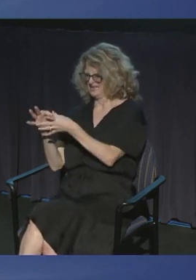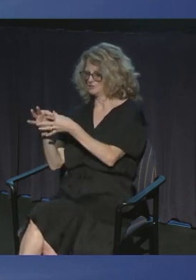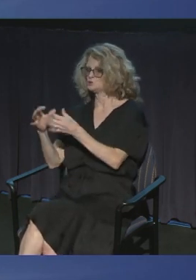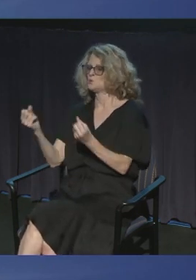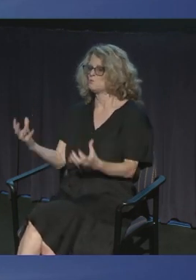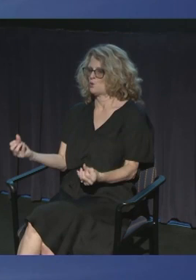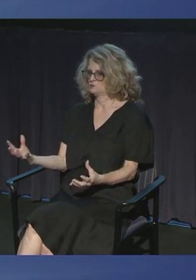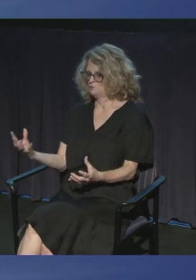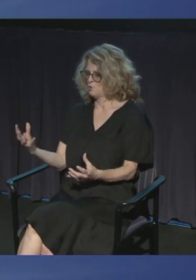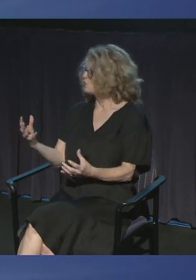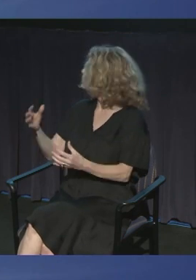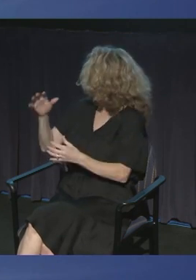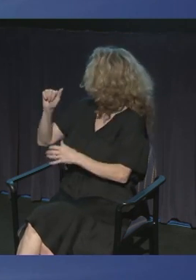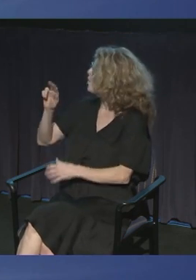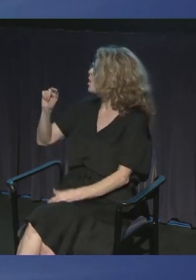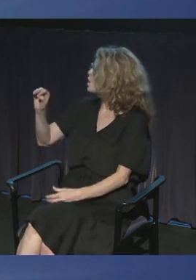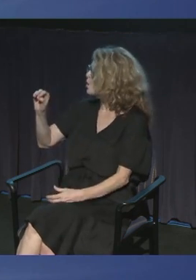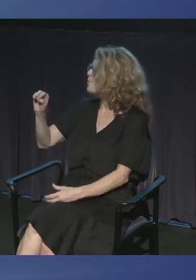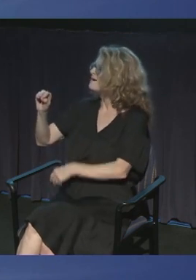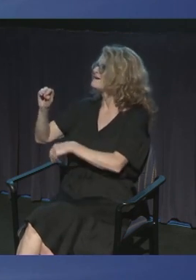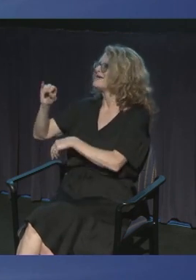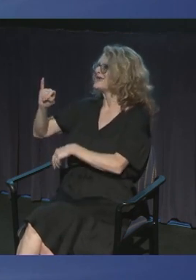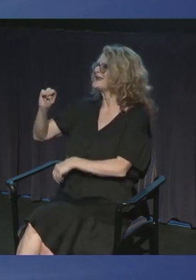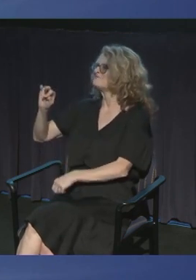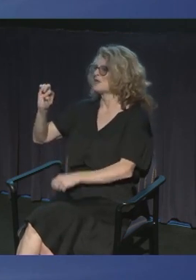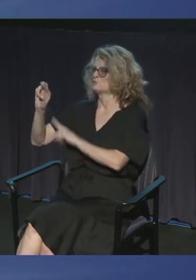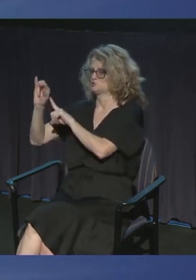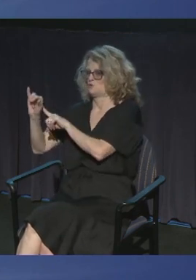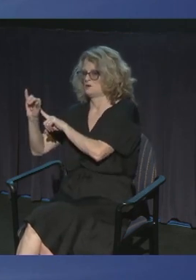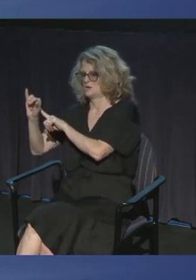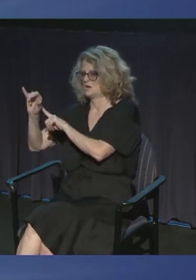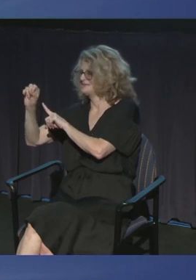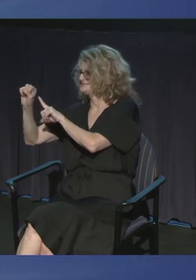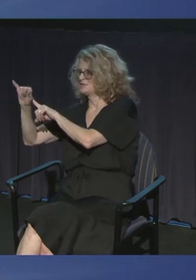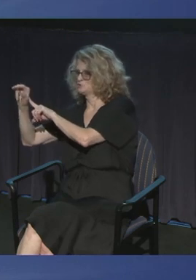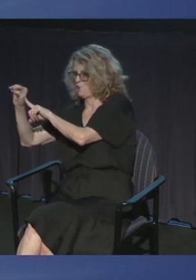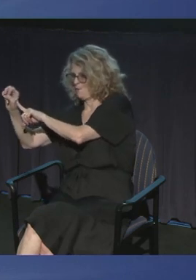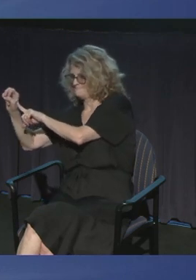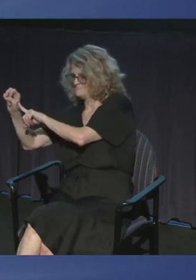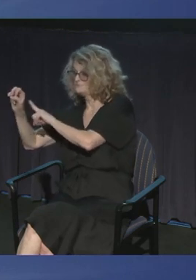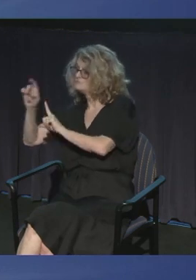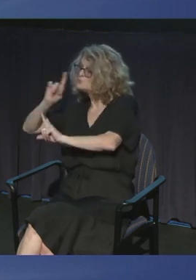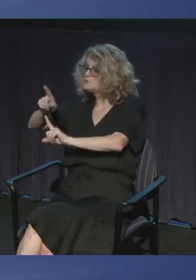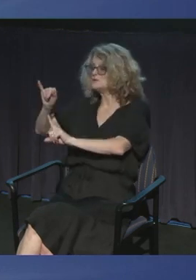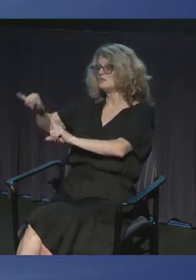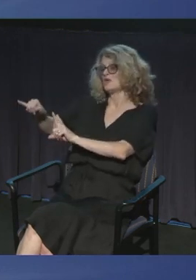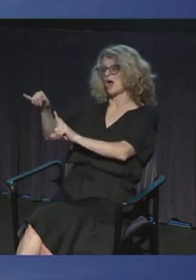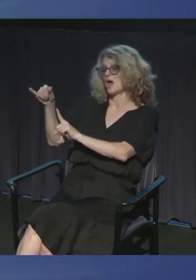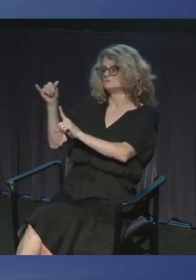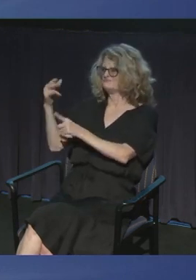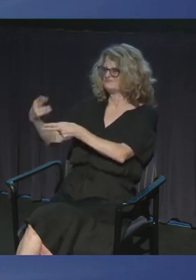CRYOPYRIN OR NLPRP3 LINK TO MULTIPLE AUTO INFLAMMATORY